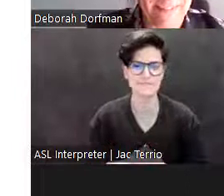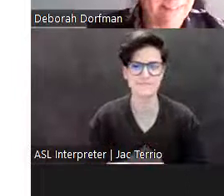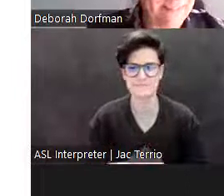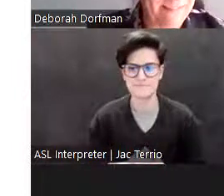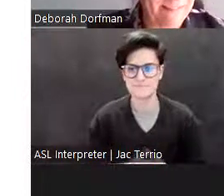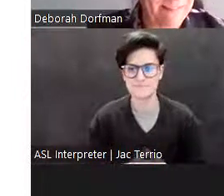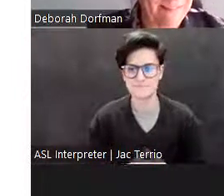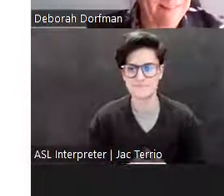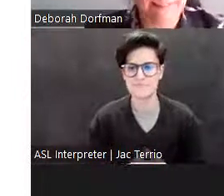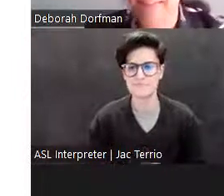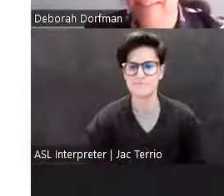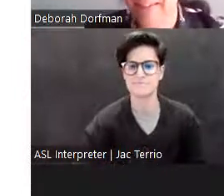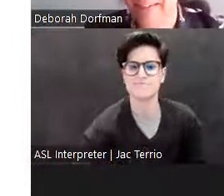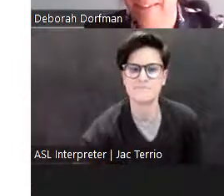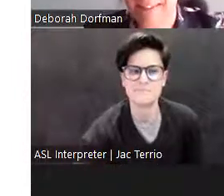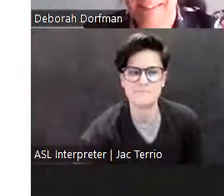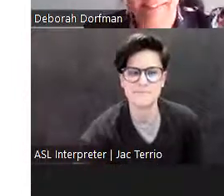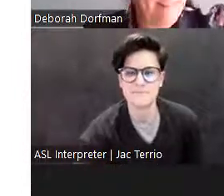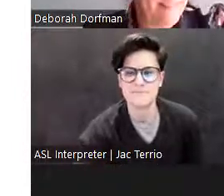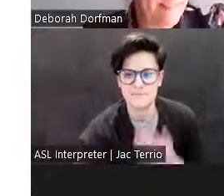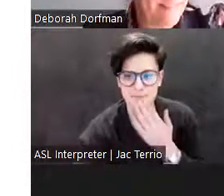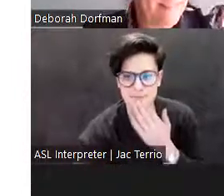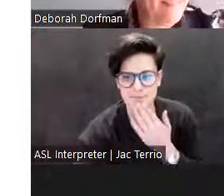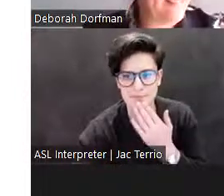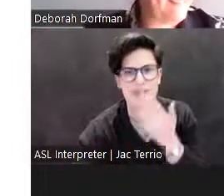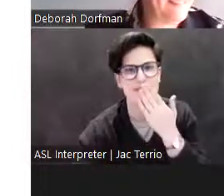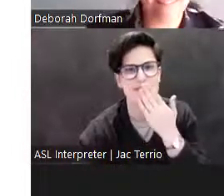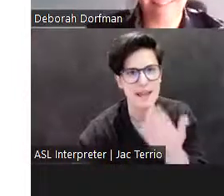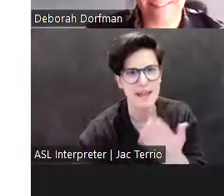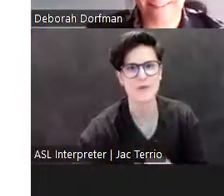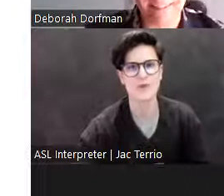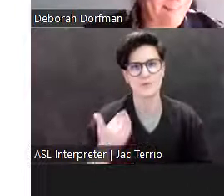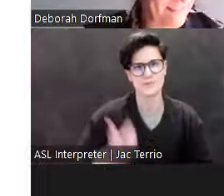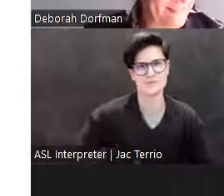15:09:09 Thanks, Deb, this is Kathy can you please advance to the next slide.